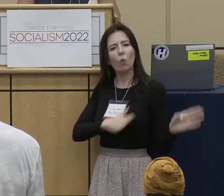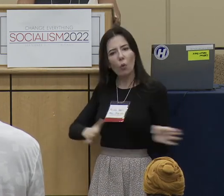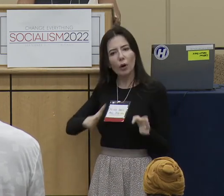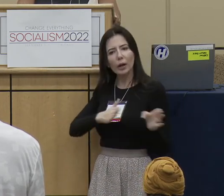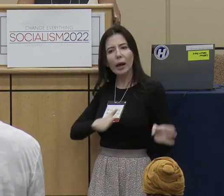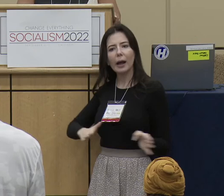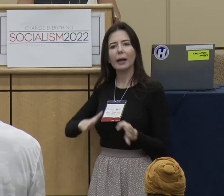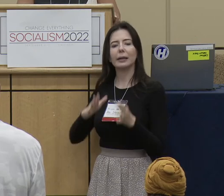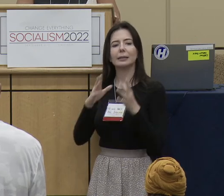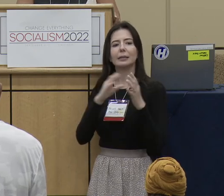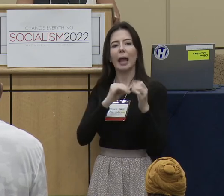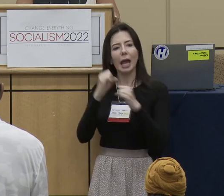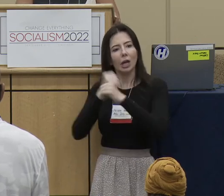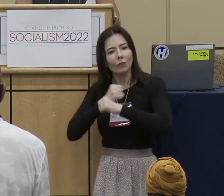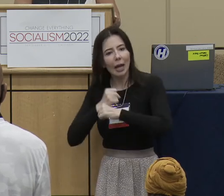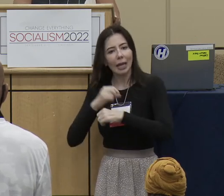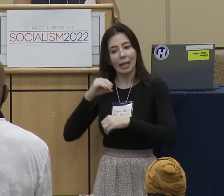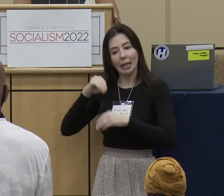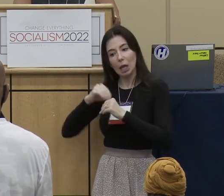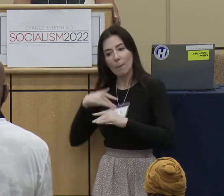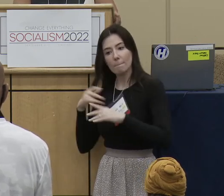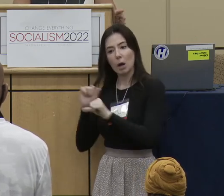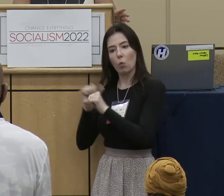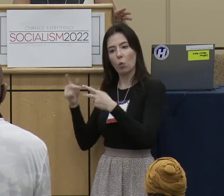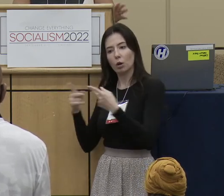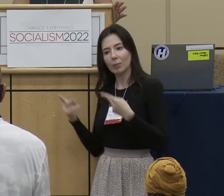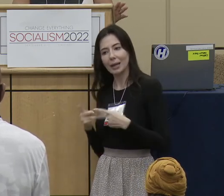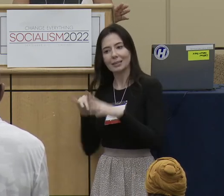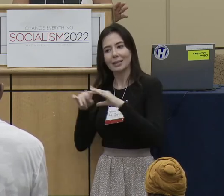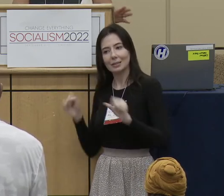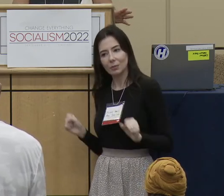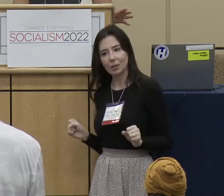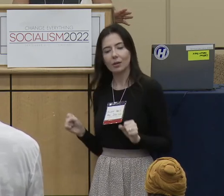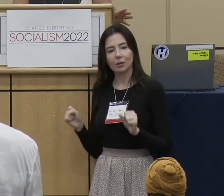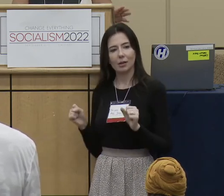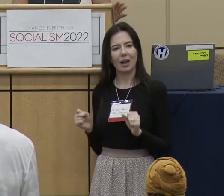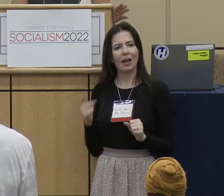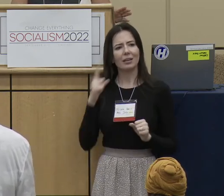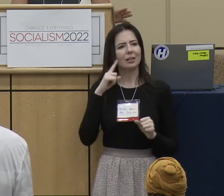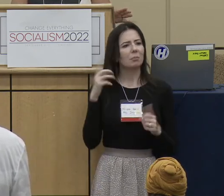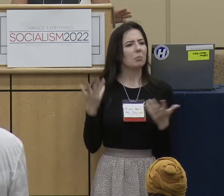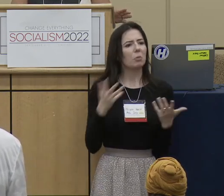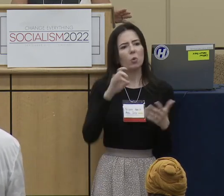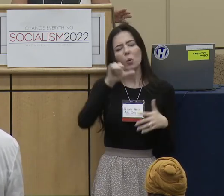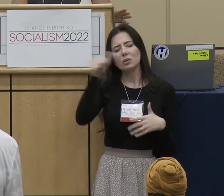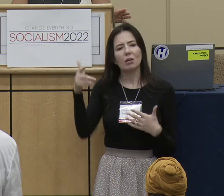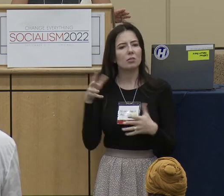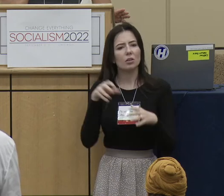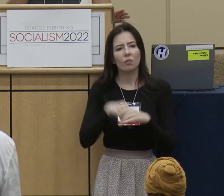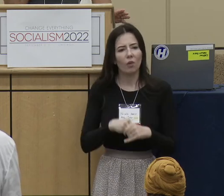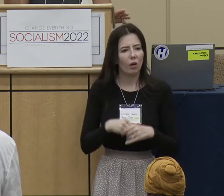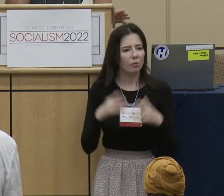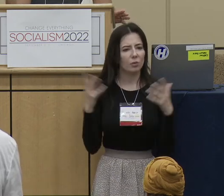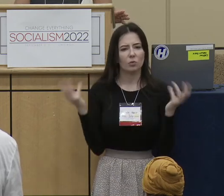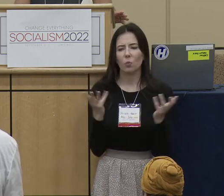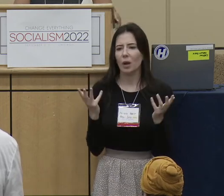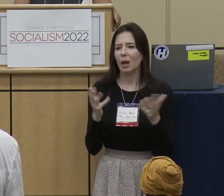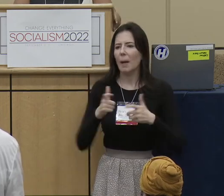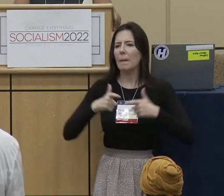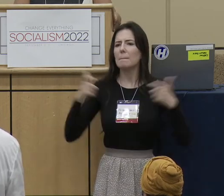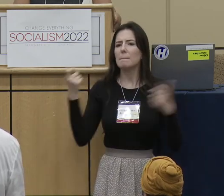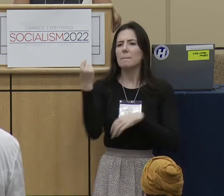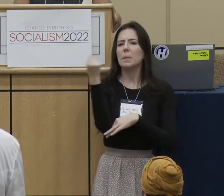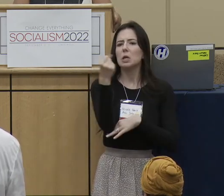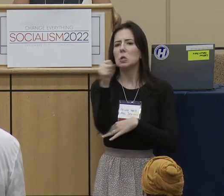in . And to organize in my workplace at the same time.